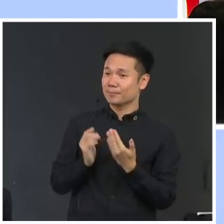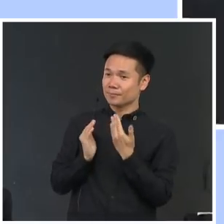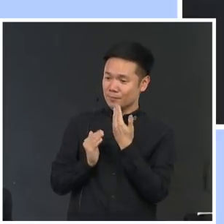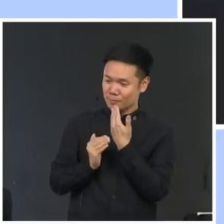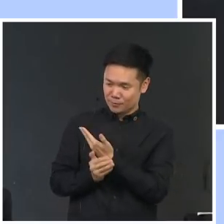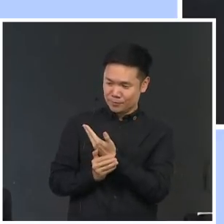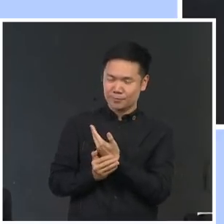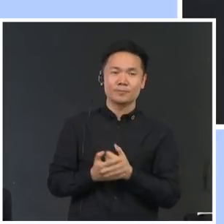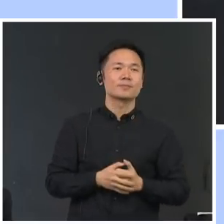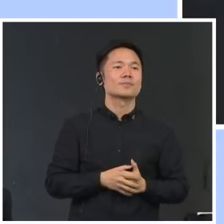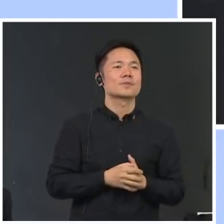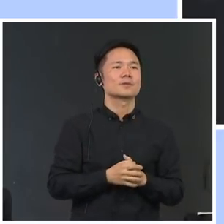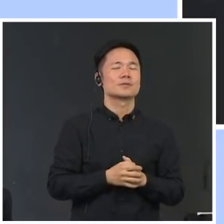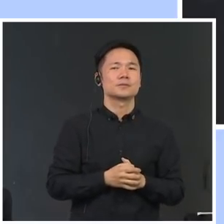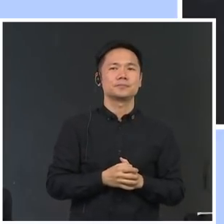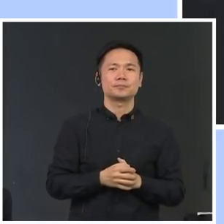together to do so, and today I think is the beginning.